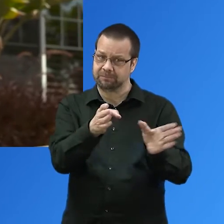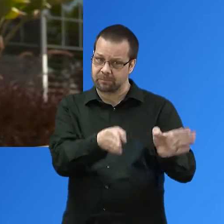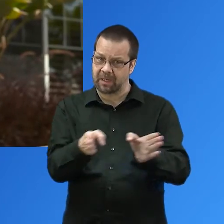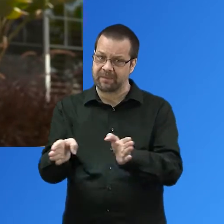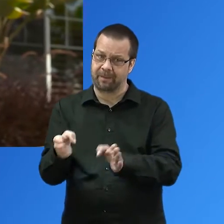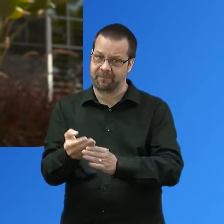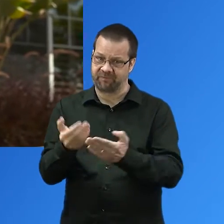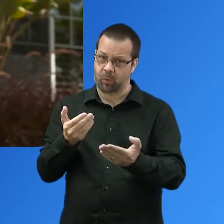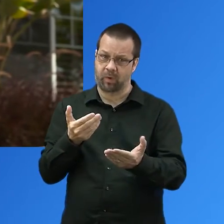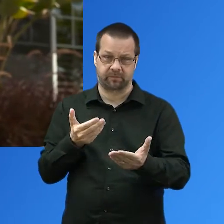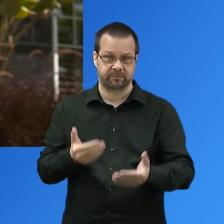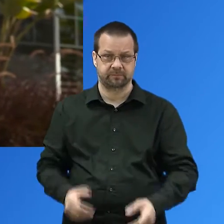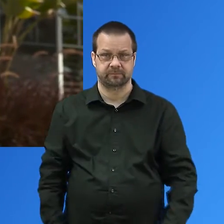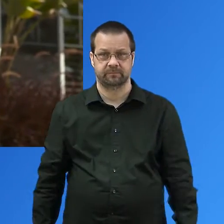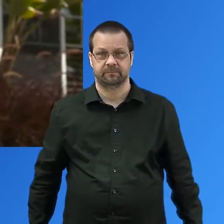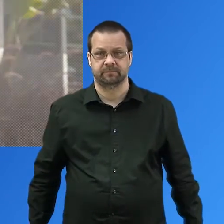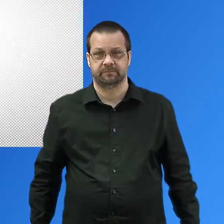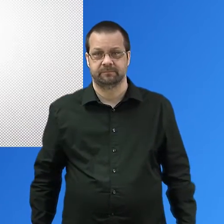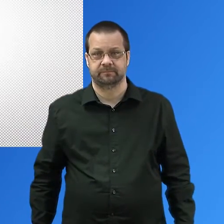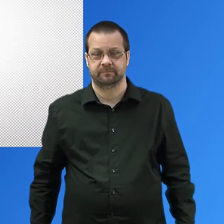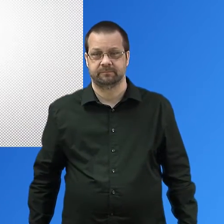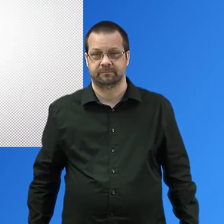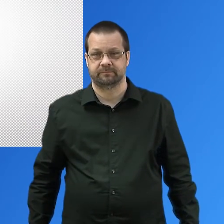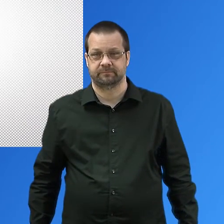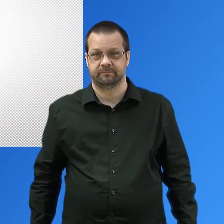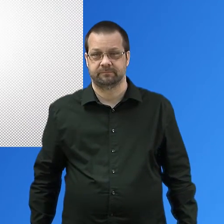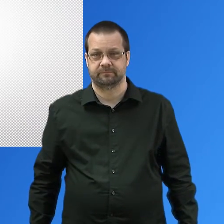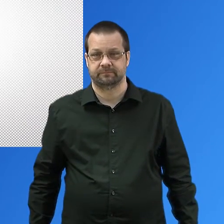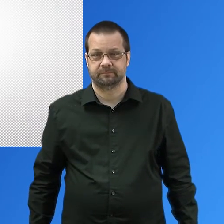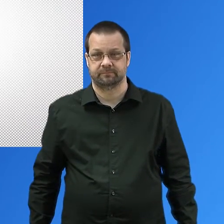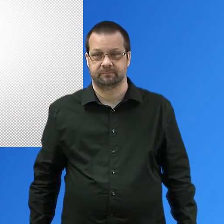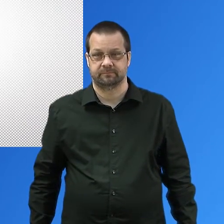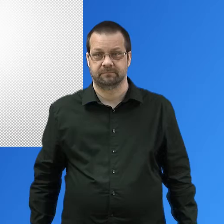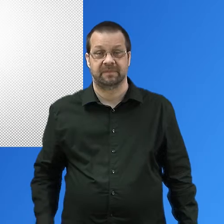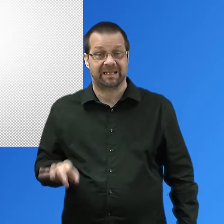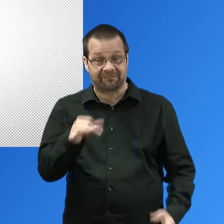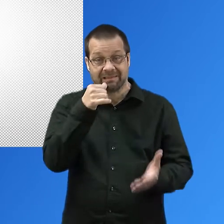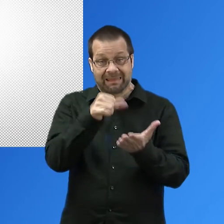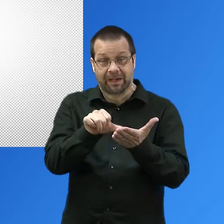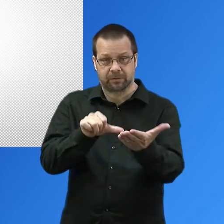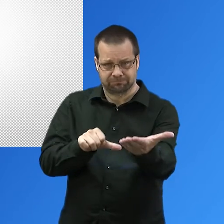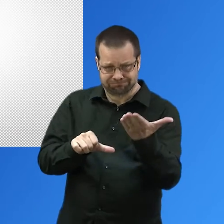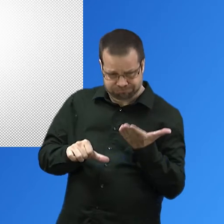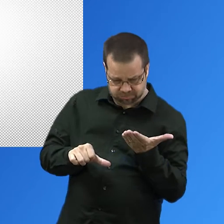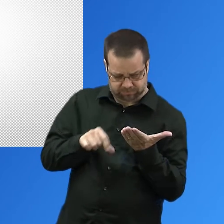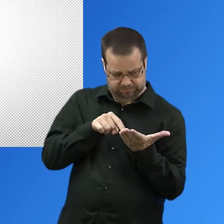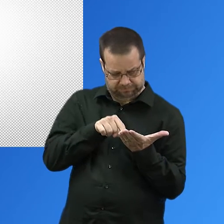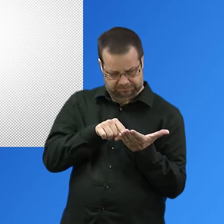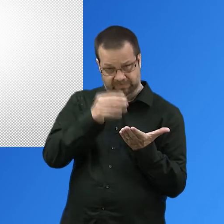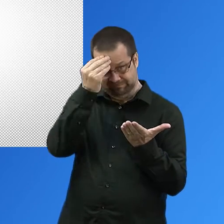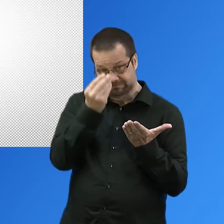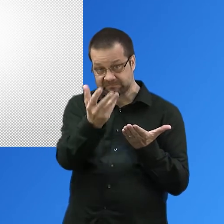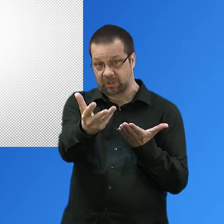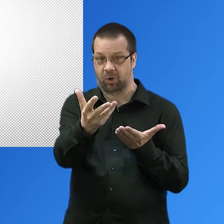so it's always a good idea to be prepared. If you're scheduled for a planned outage, you'll receive a letter from SDG&E.